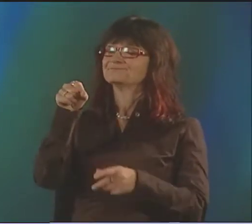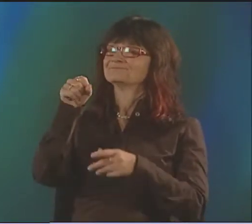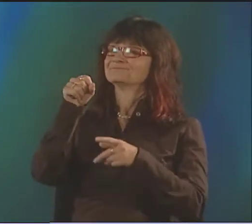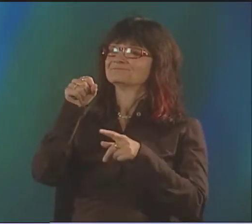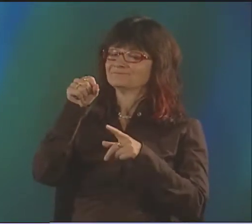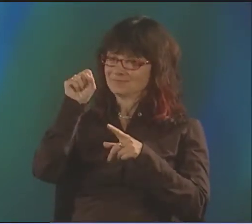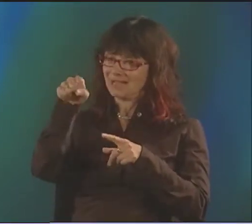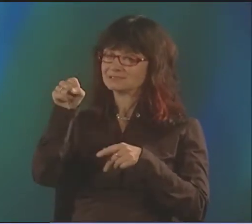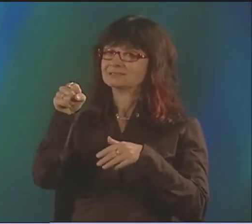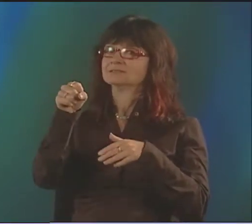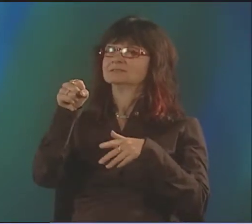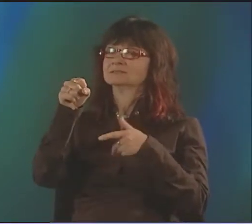YES.